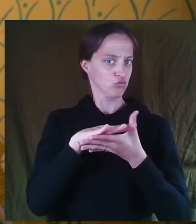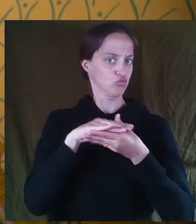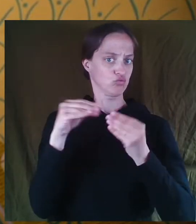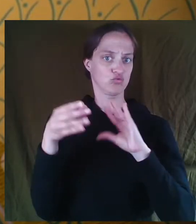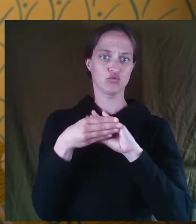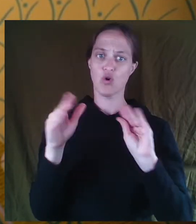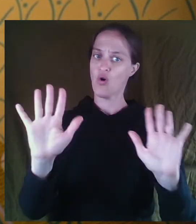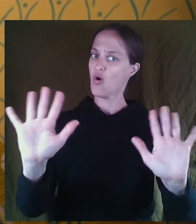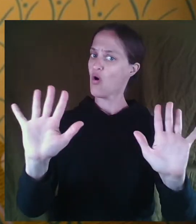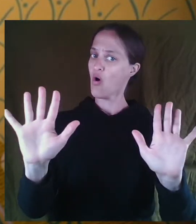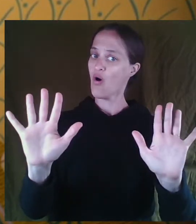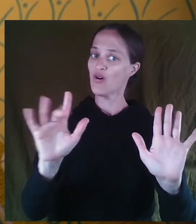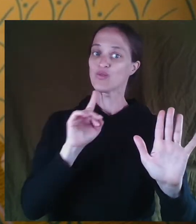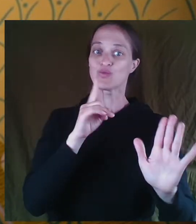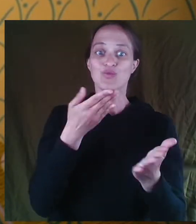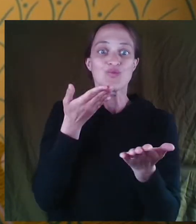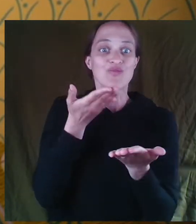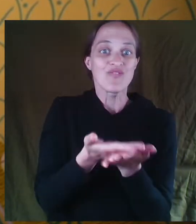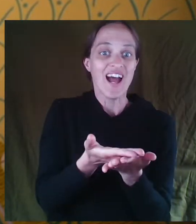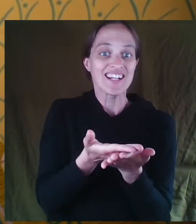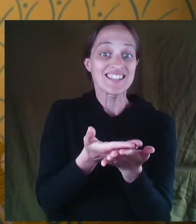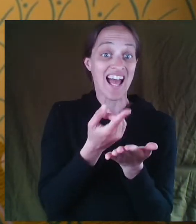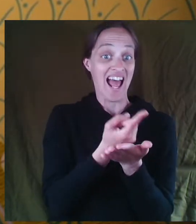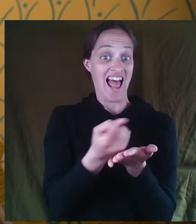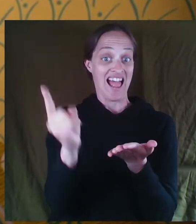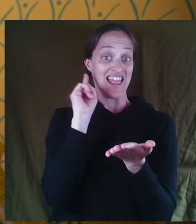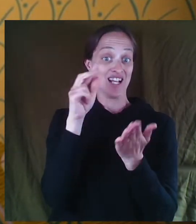They're telling you it's true facts. If you remember last week,